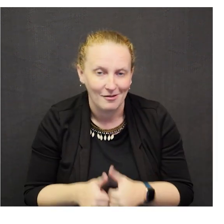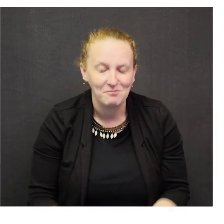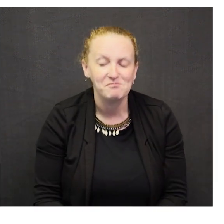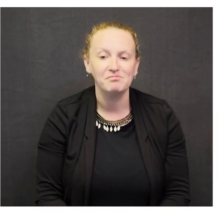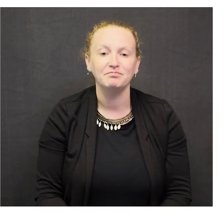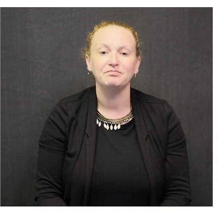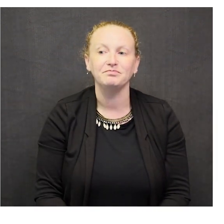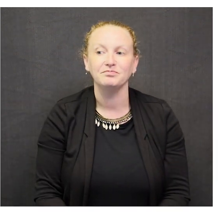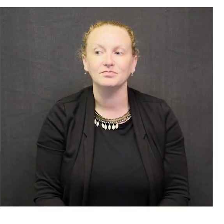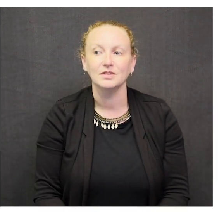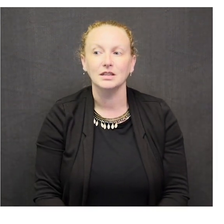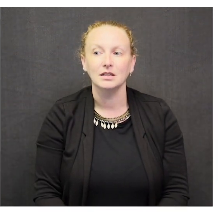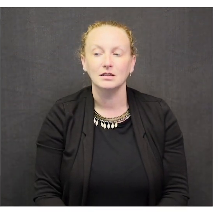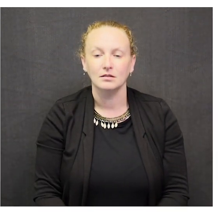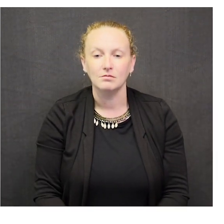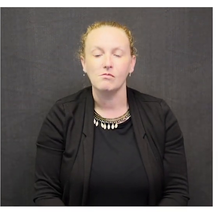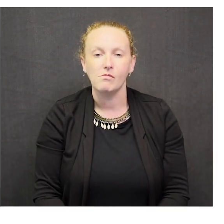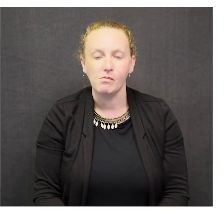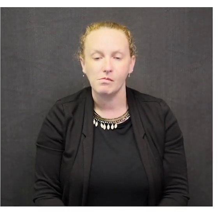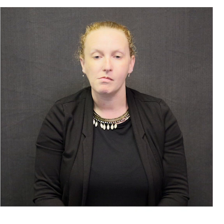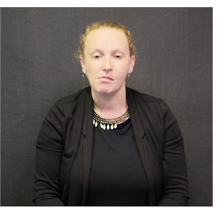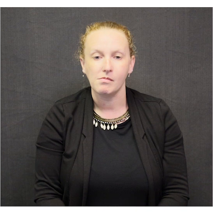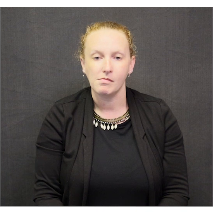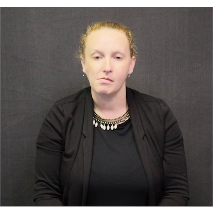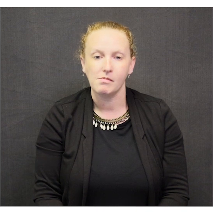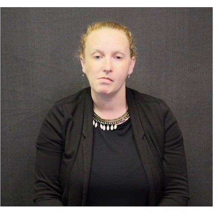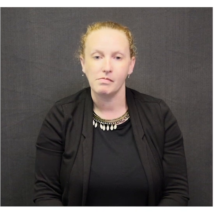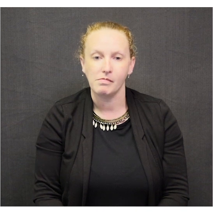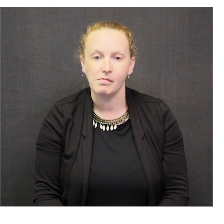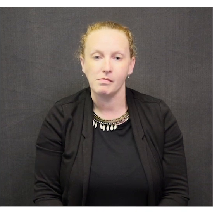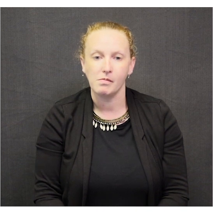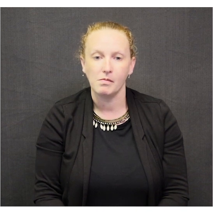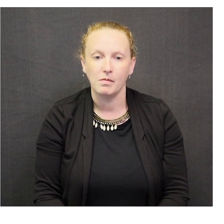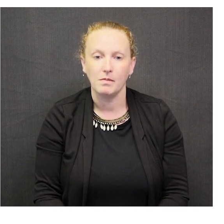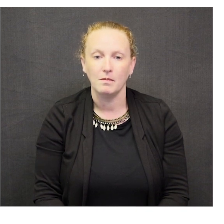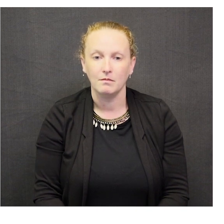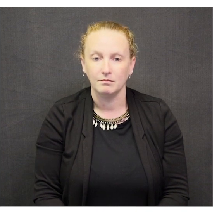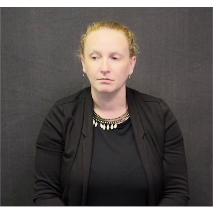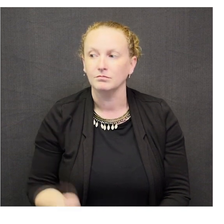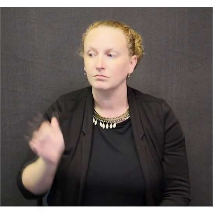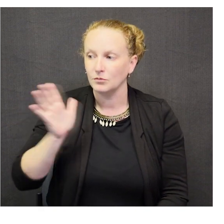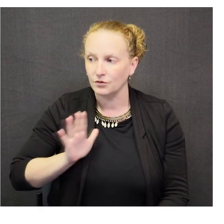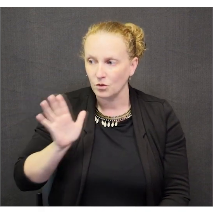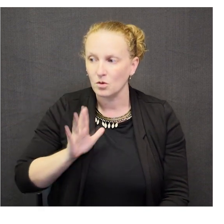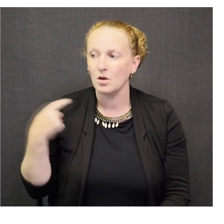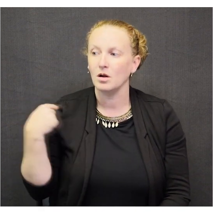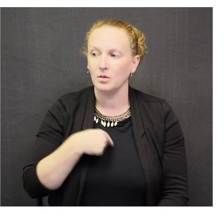phones. No, no matter where the provider was in the organization on. So because Cisco and